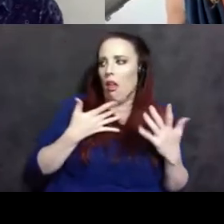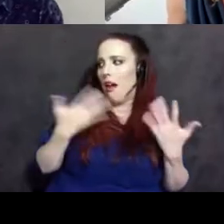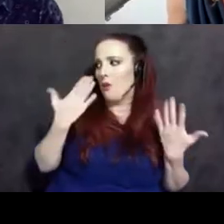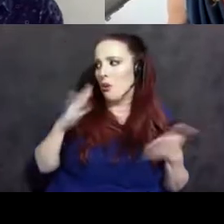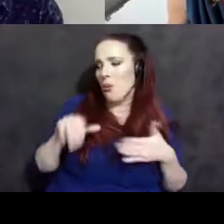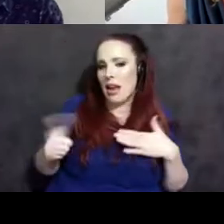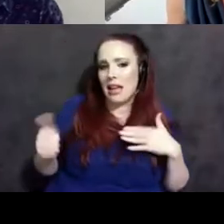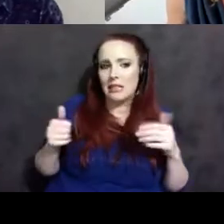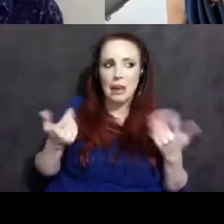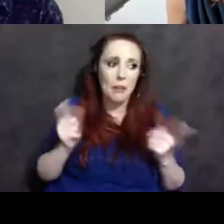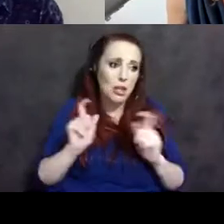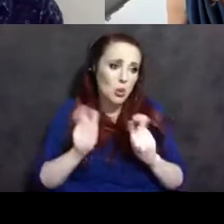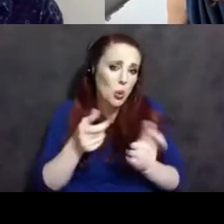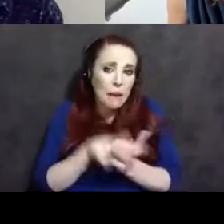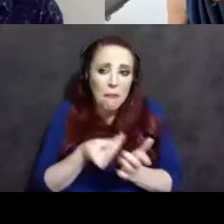I could donate money or whatever.